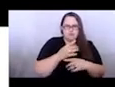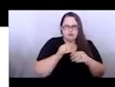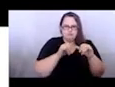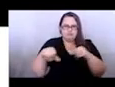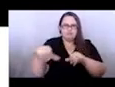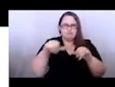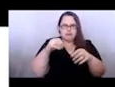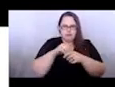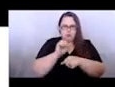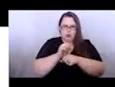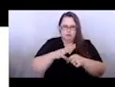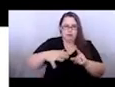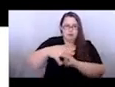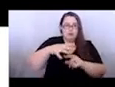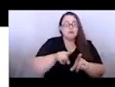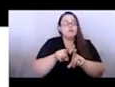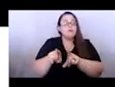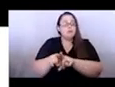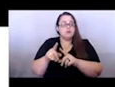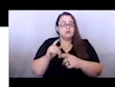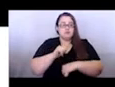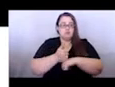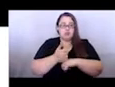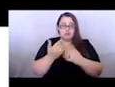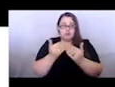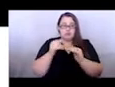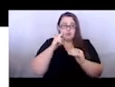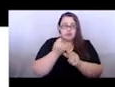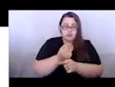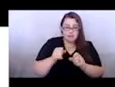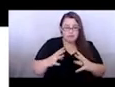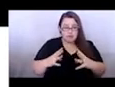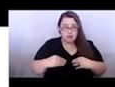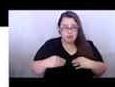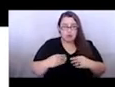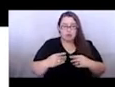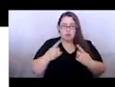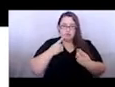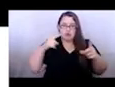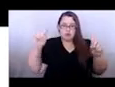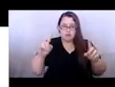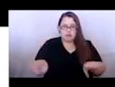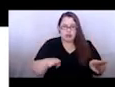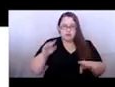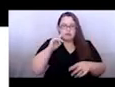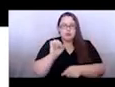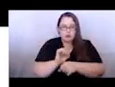set limits for safe, acceptable and effective behaviors for work. So some boundary issues at work